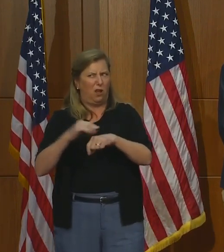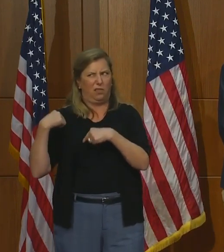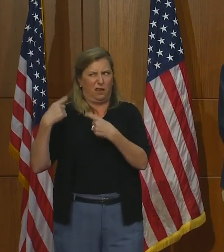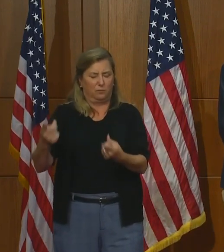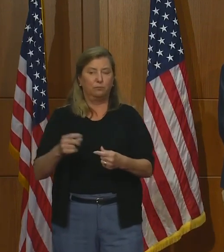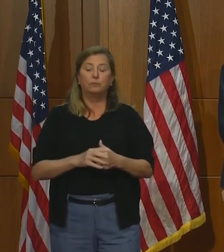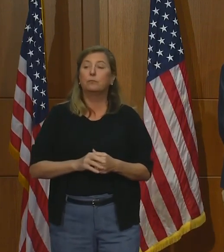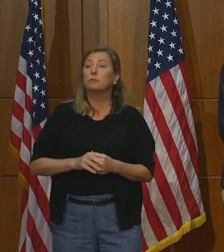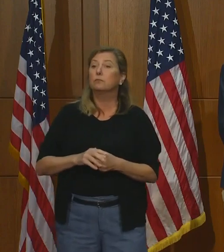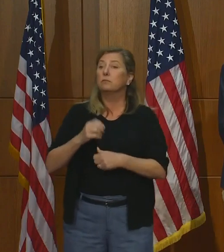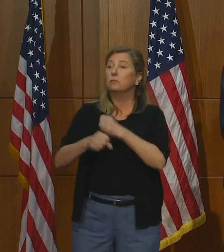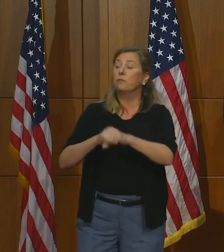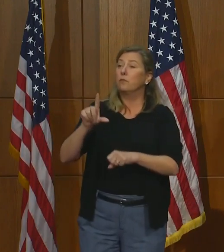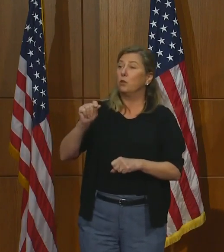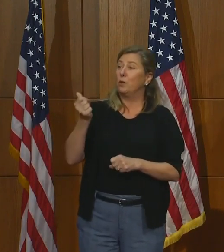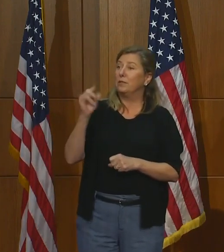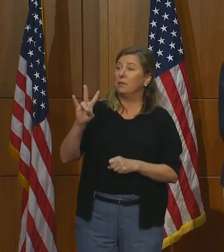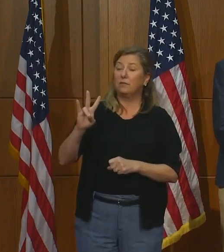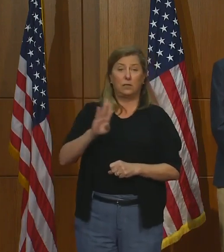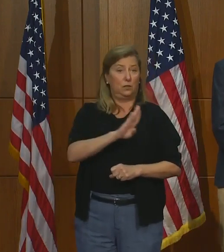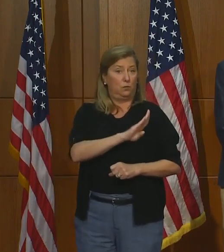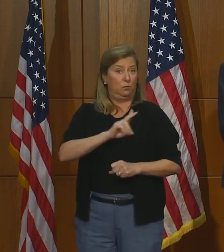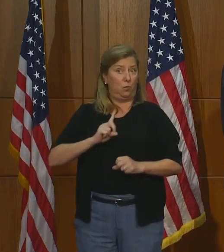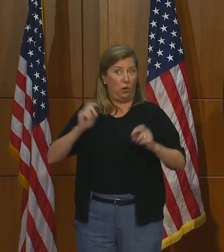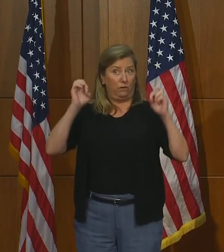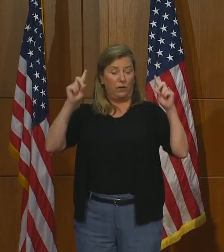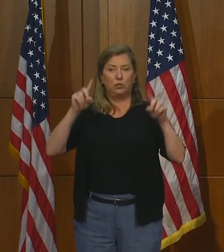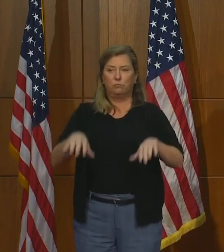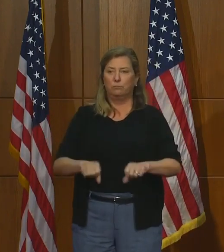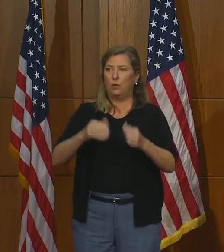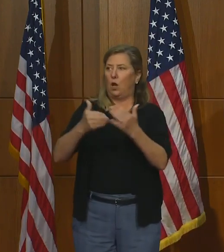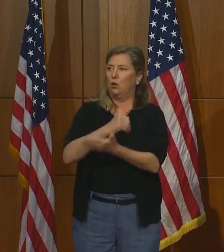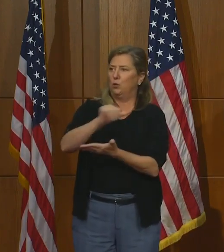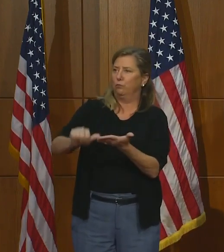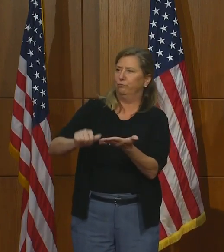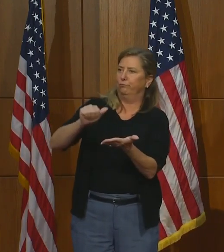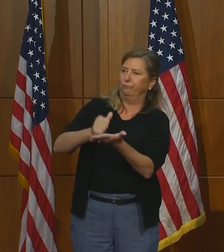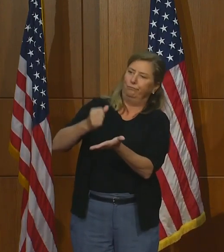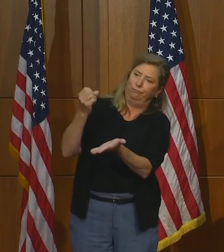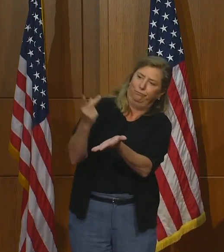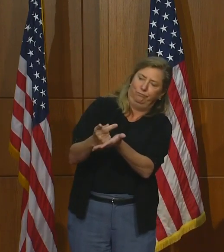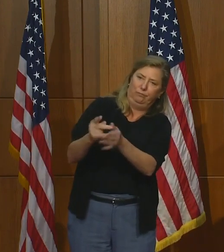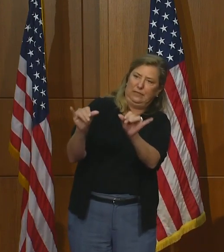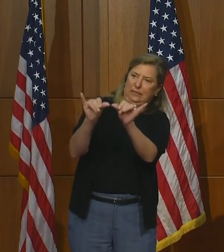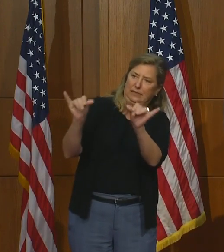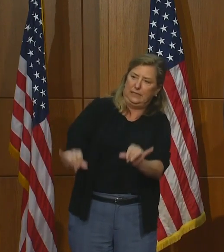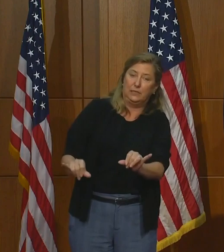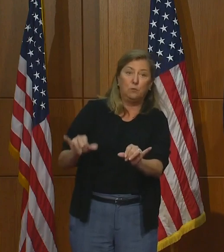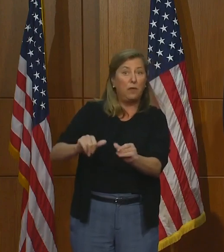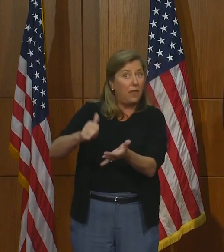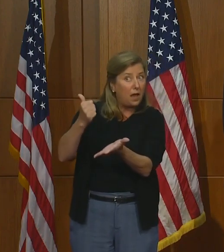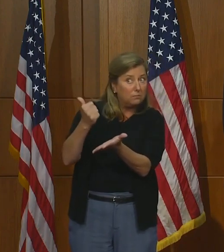WORKING ON THAT FOR SOME TIME- IN TWENTY SEVENTEEN THE BOARD OF EDUCATION ADOPTED A NEW